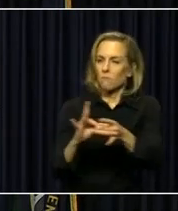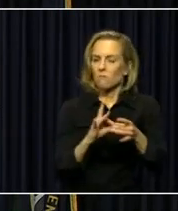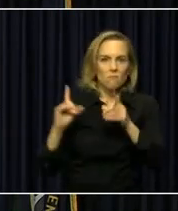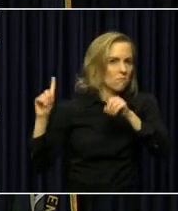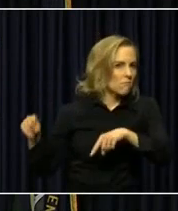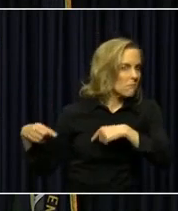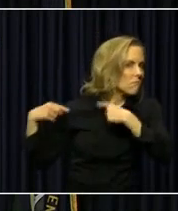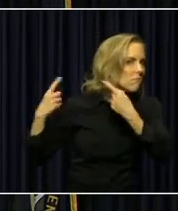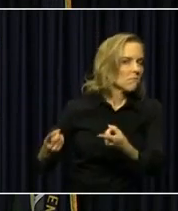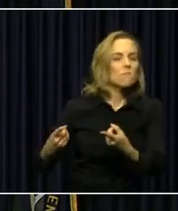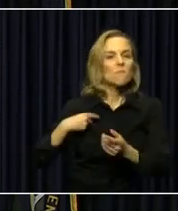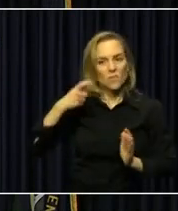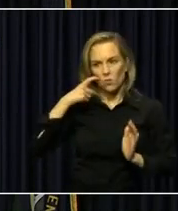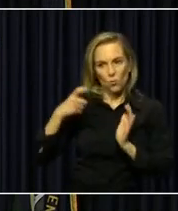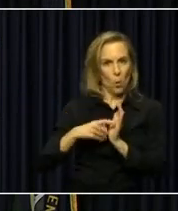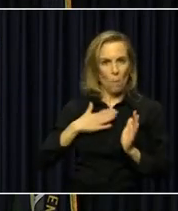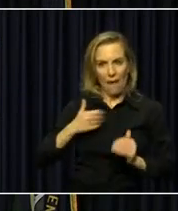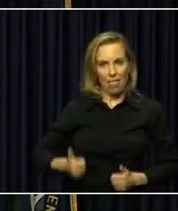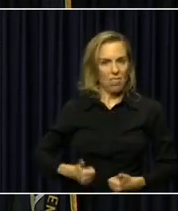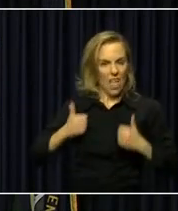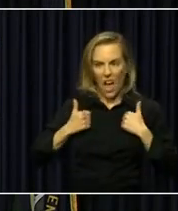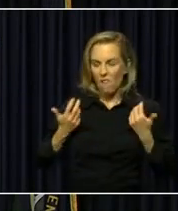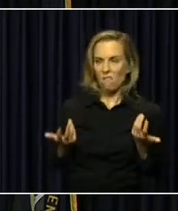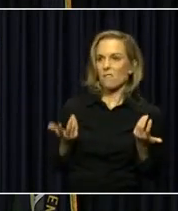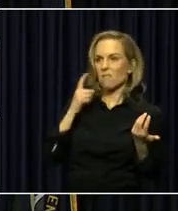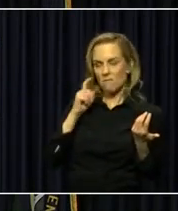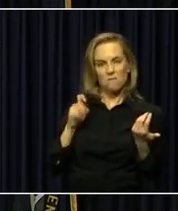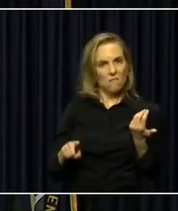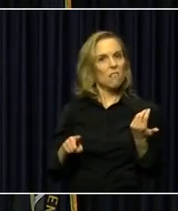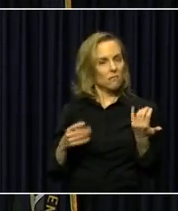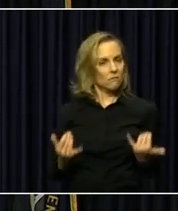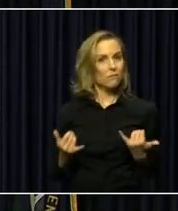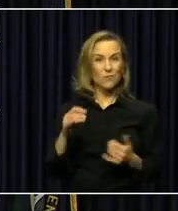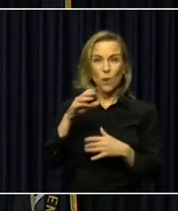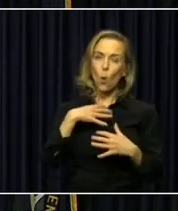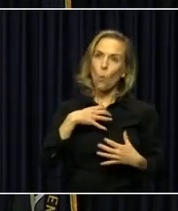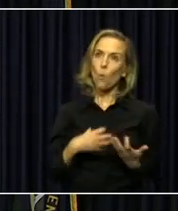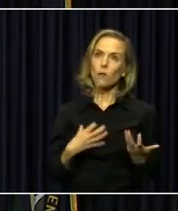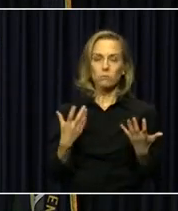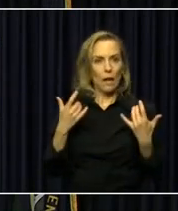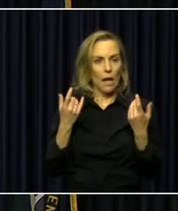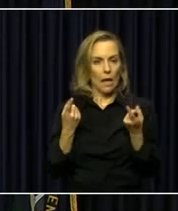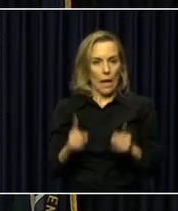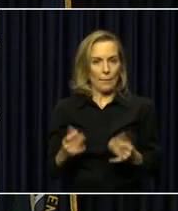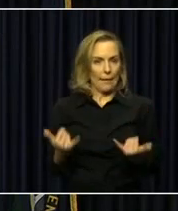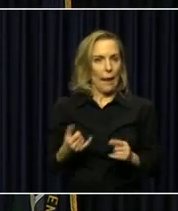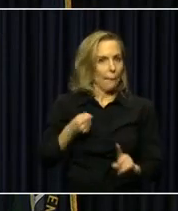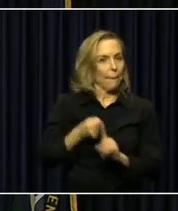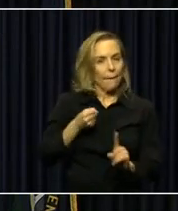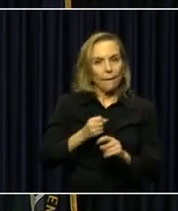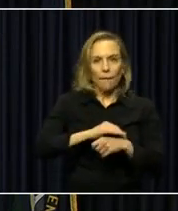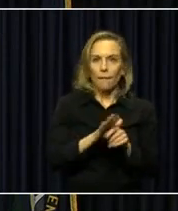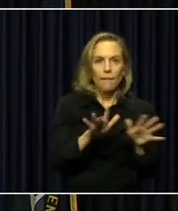AMAZING LITTLE GIRL AND EVERYBODY ELSE AROUND KENTUCKY IS DOING.